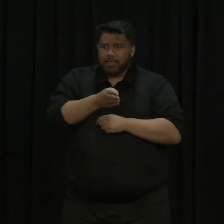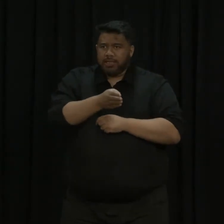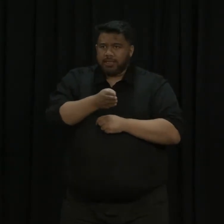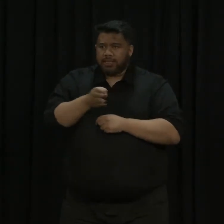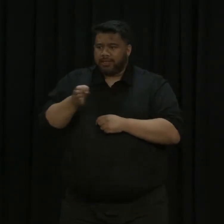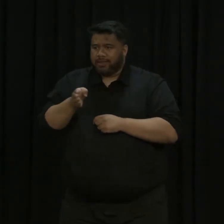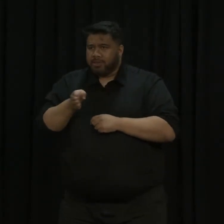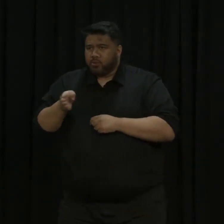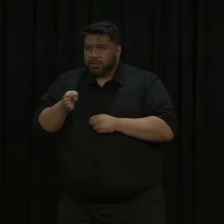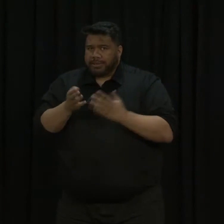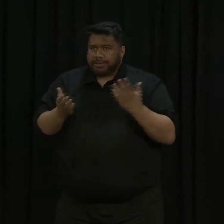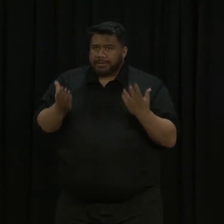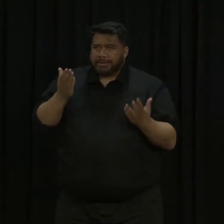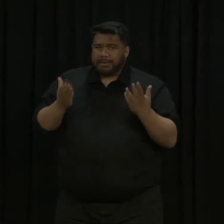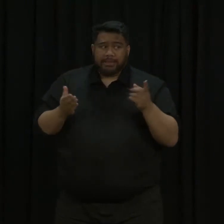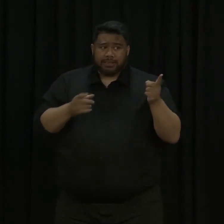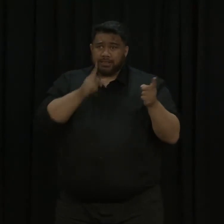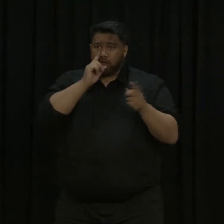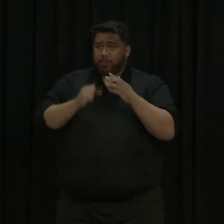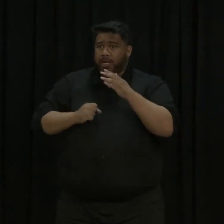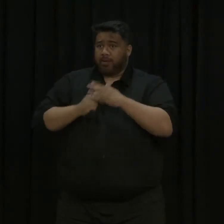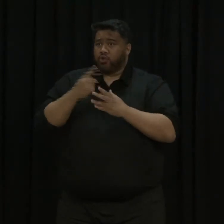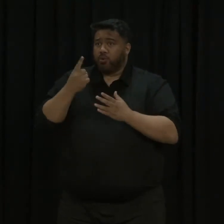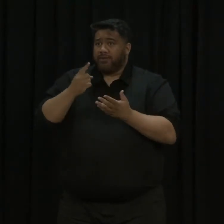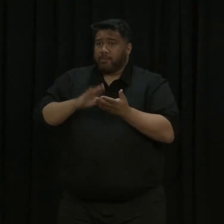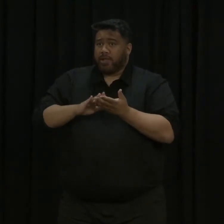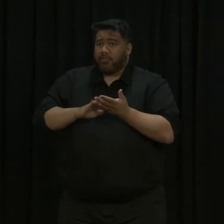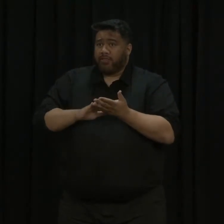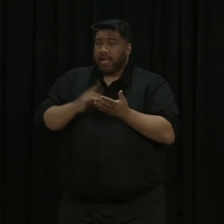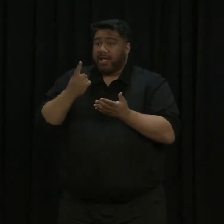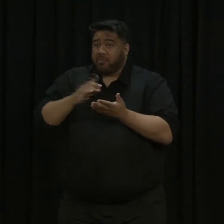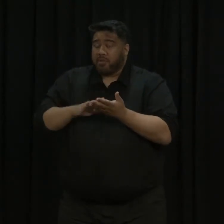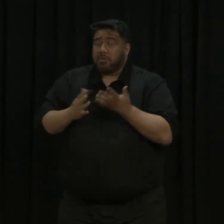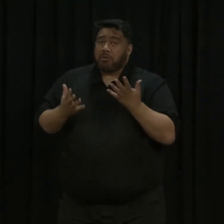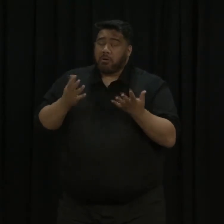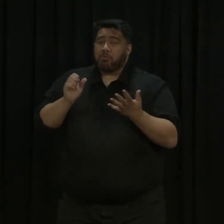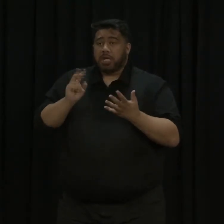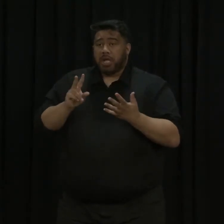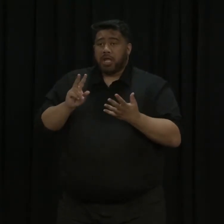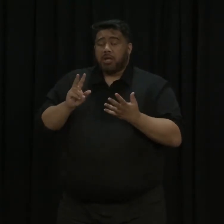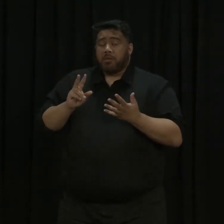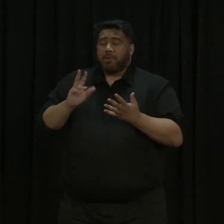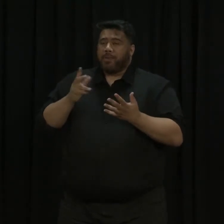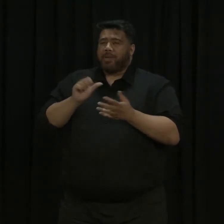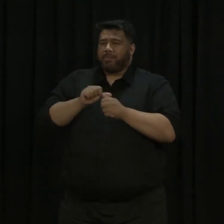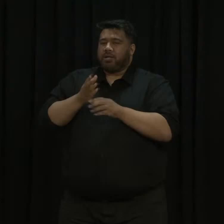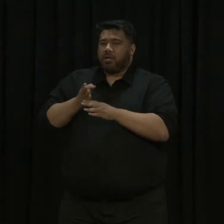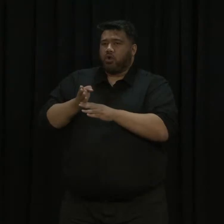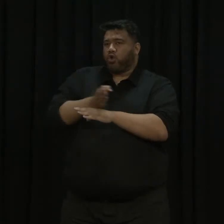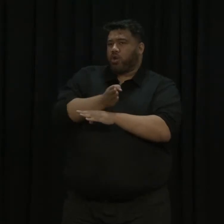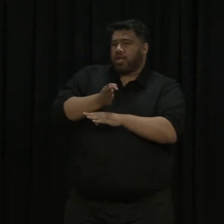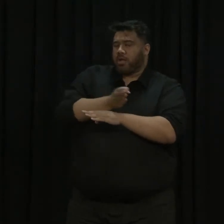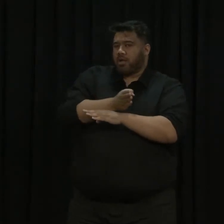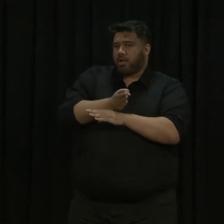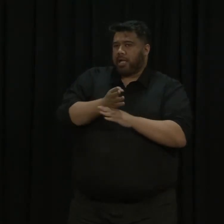the minimum amount of time is required between the 2nd and 3rd dose should be, recognising